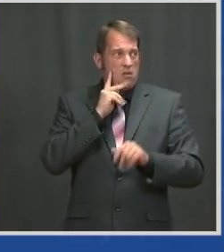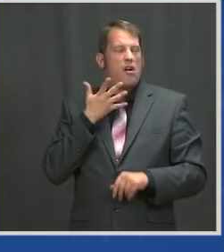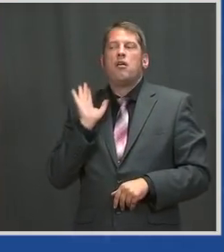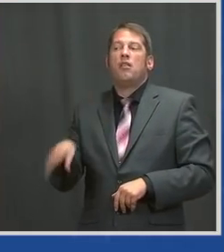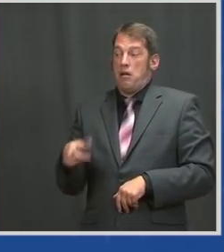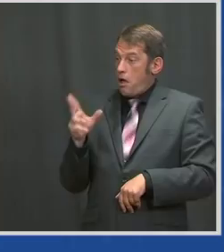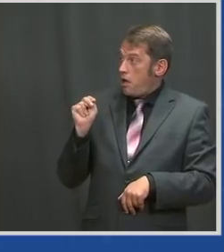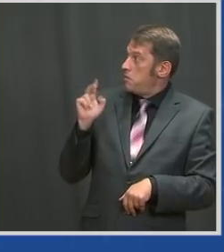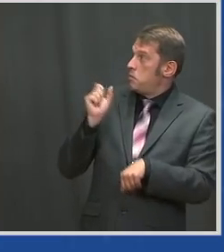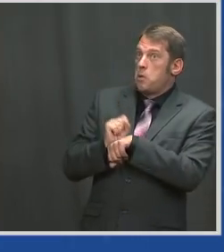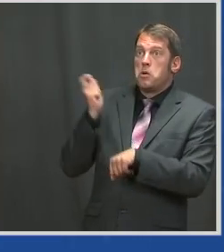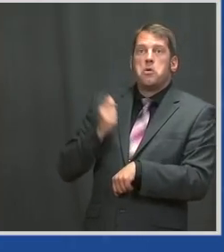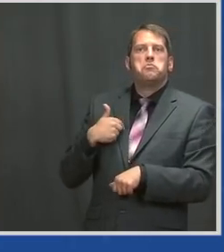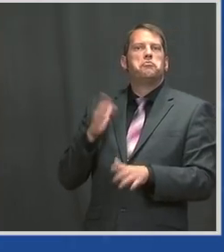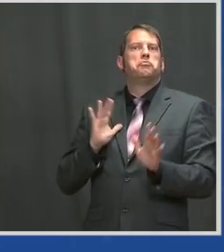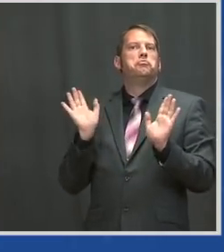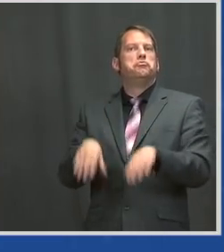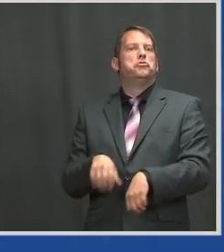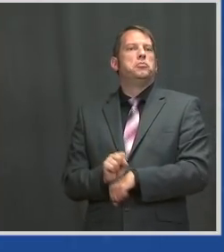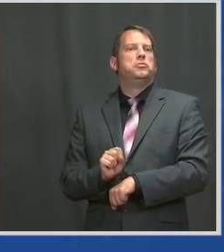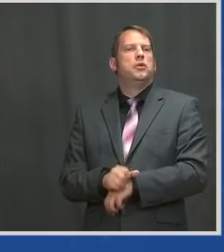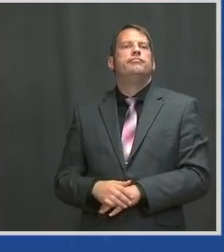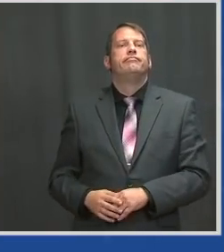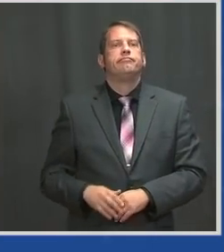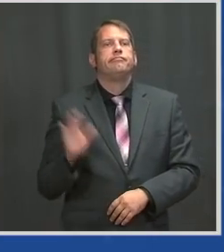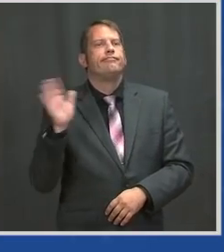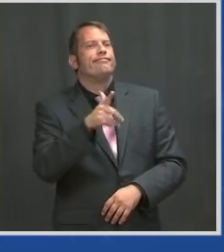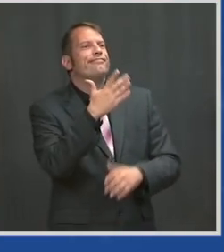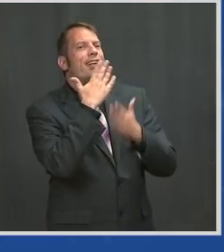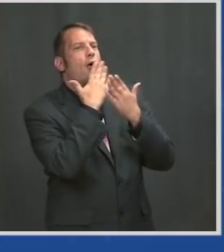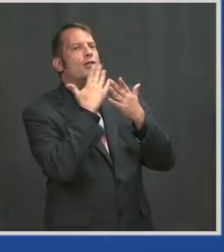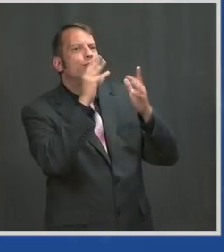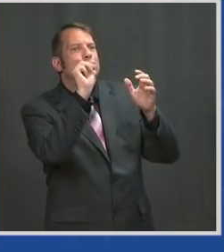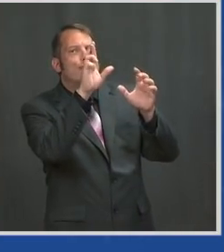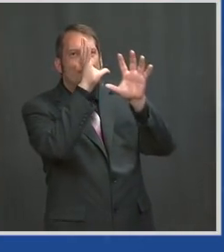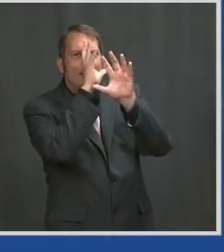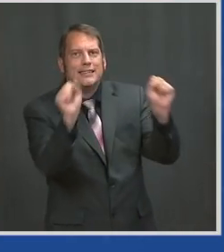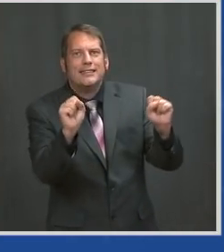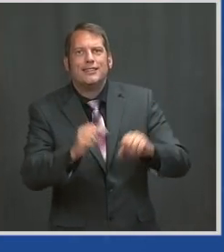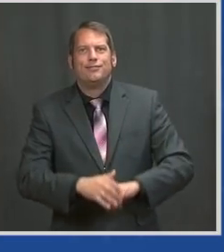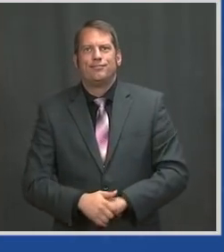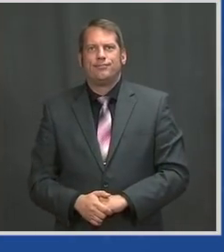The Press: And Mr. President, you walked up to the podium with your mask on.